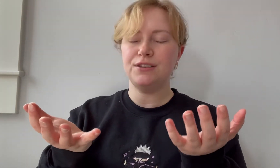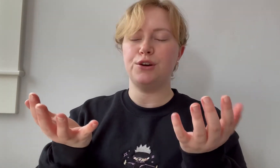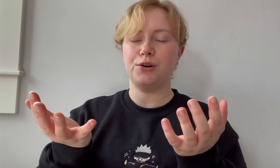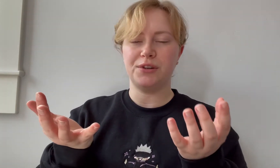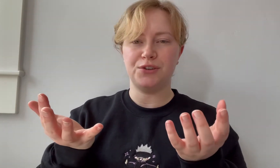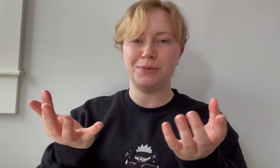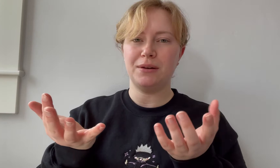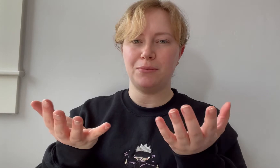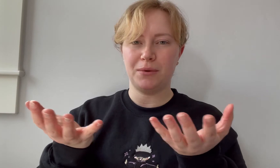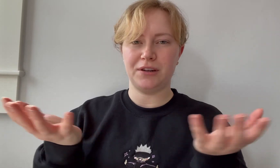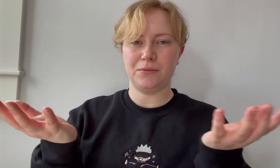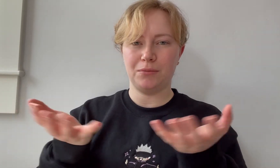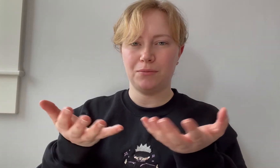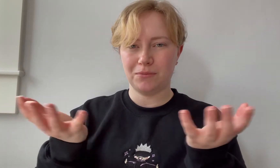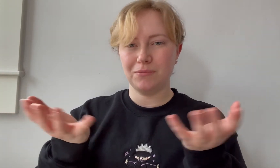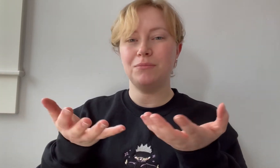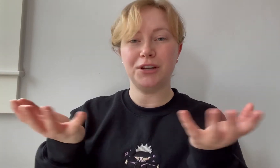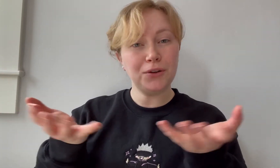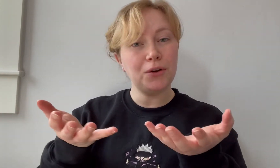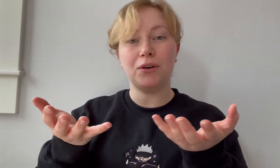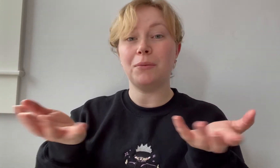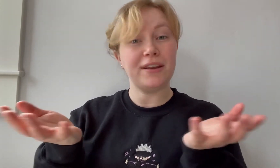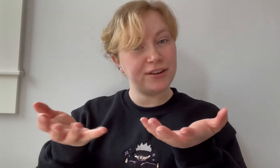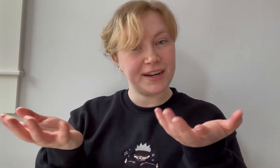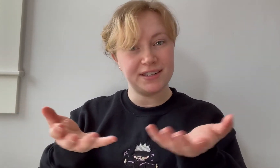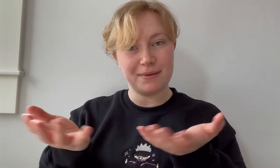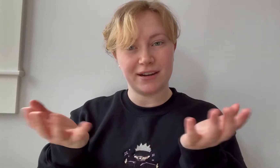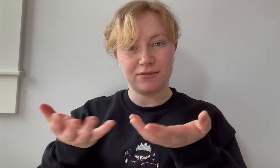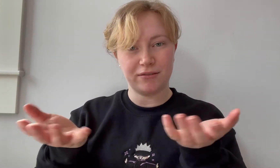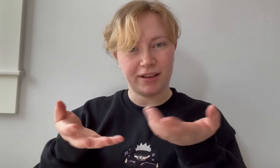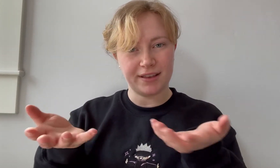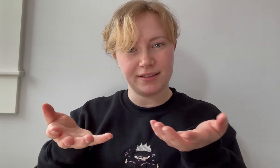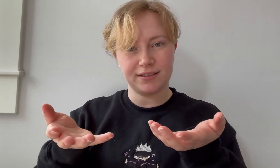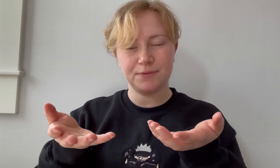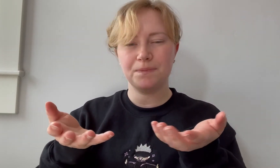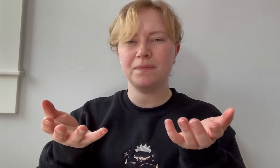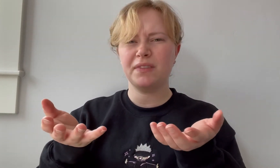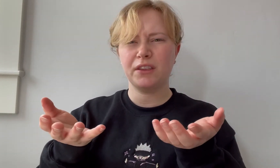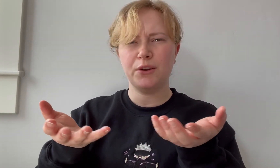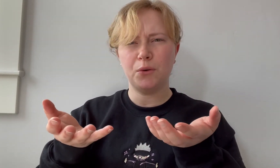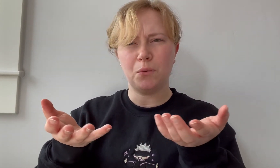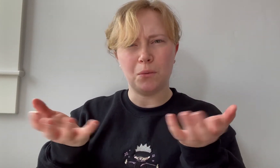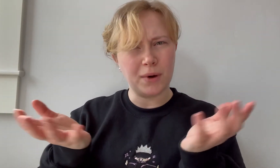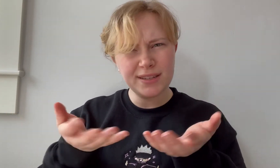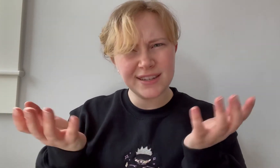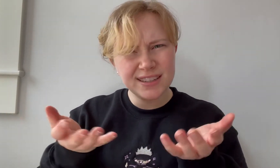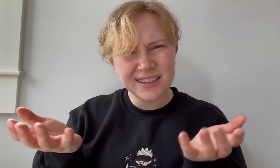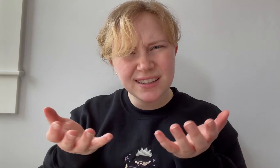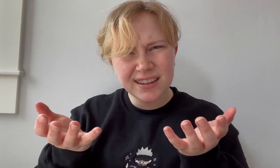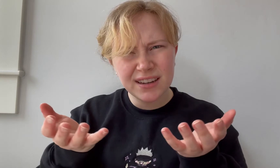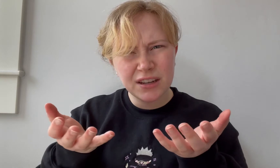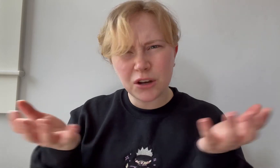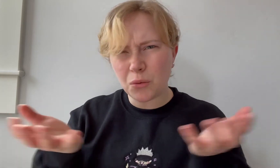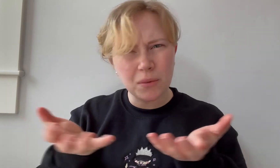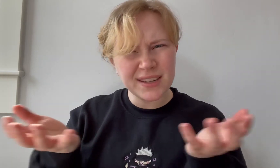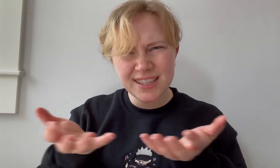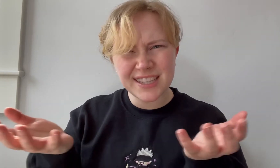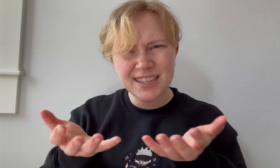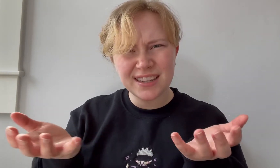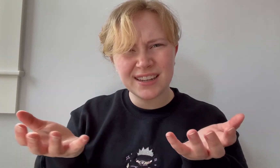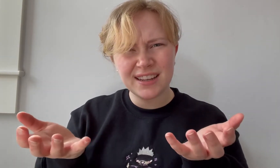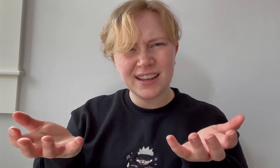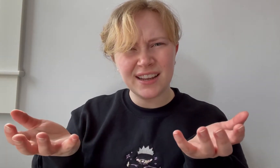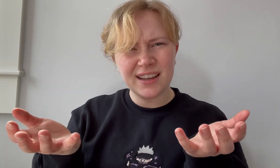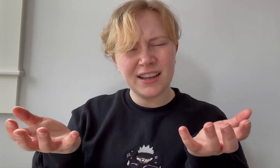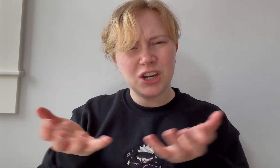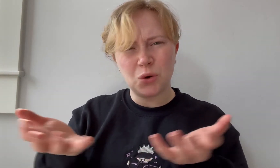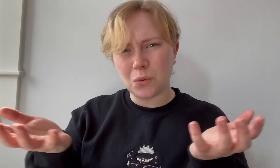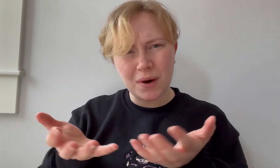you're going to wiggle wiggle or wave your hands back and forth like this what what what